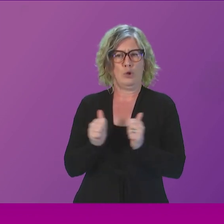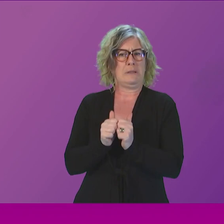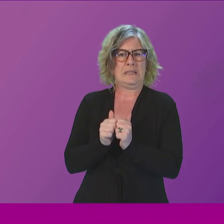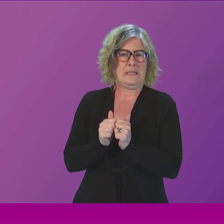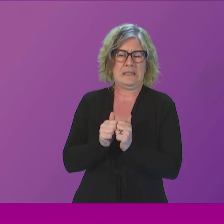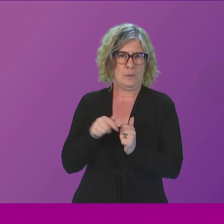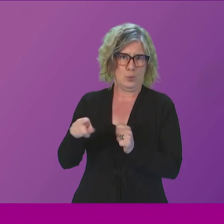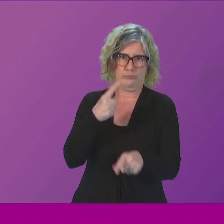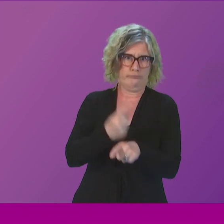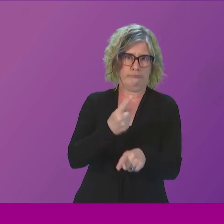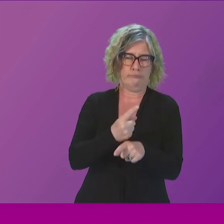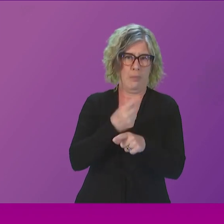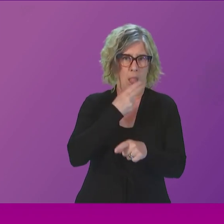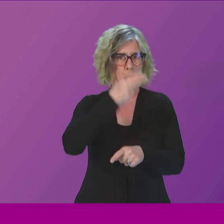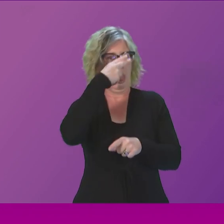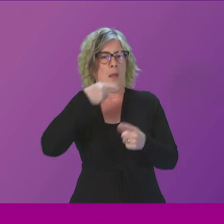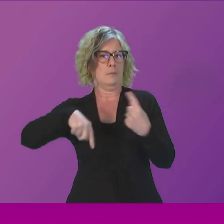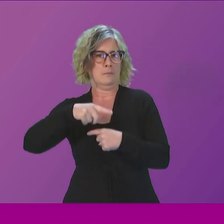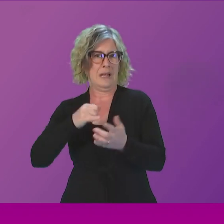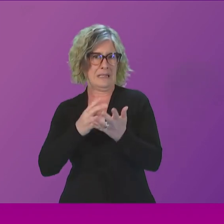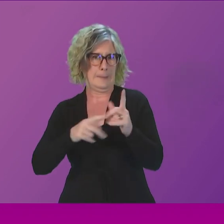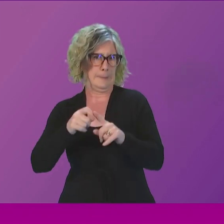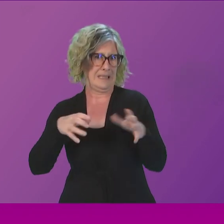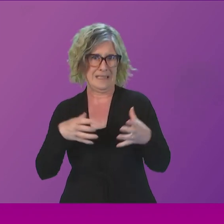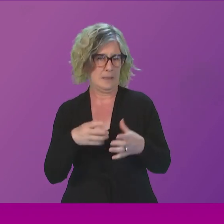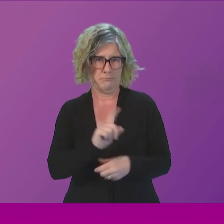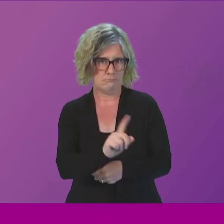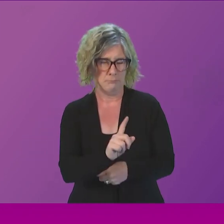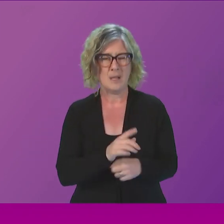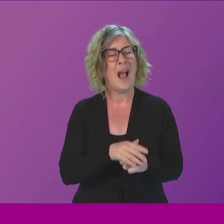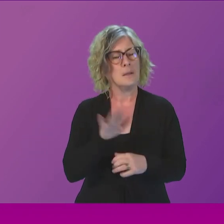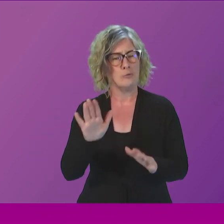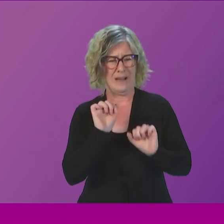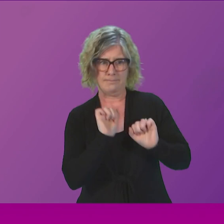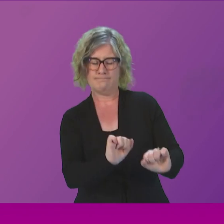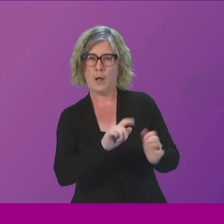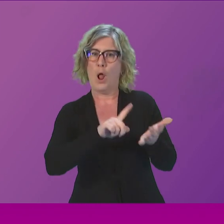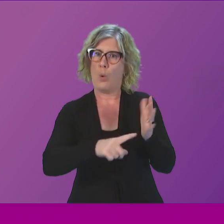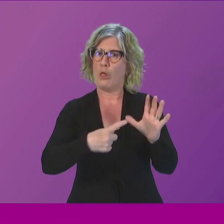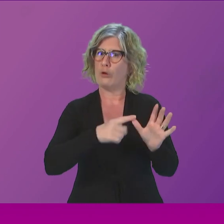Let me take the issues in turn. First, these are decisions for local authorities to take.